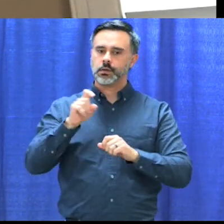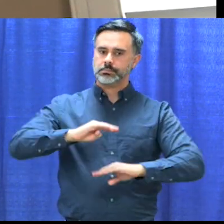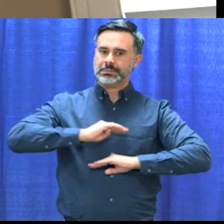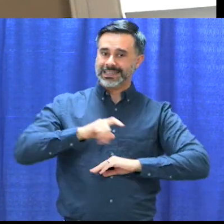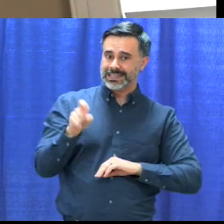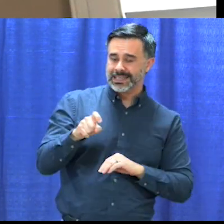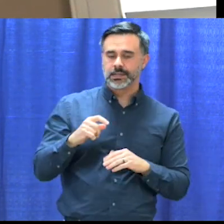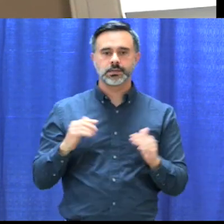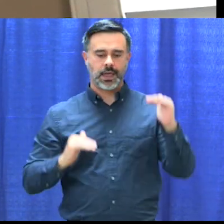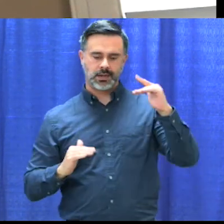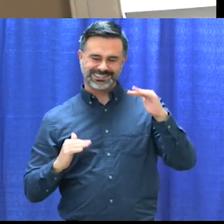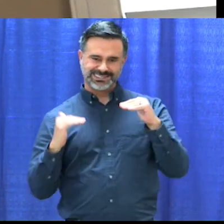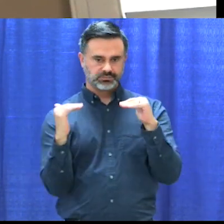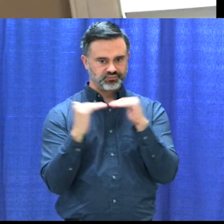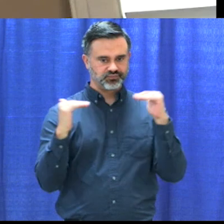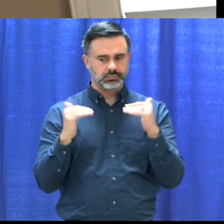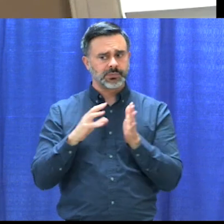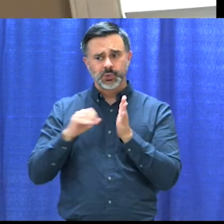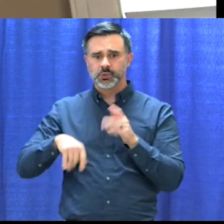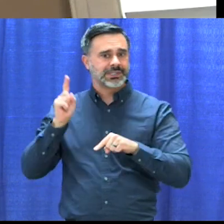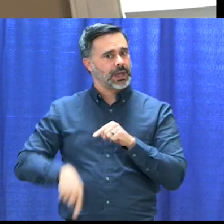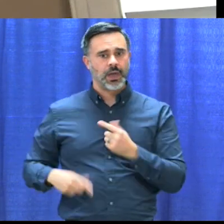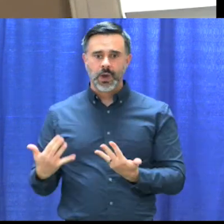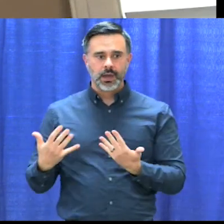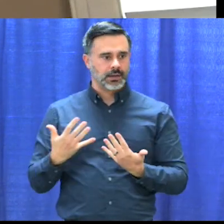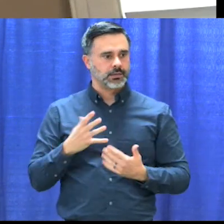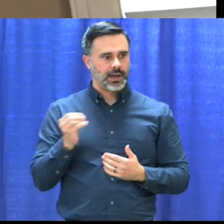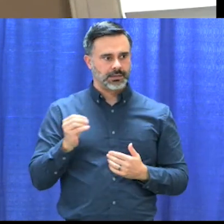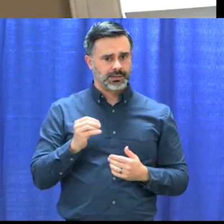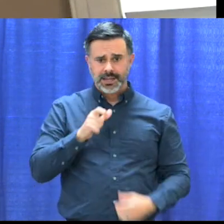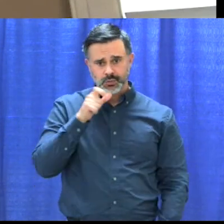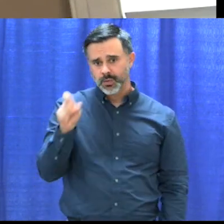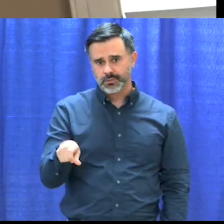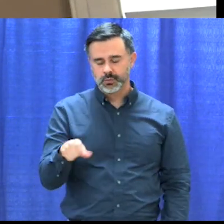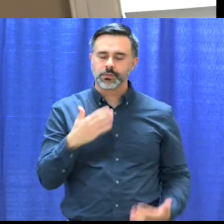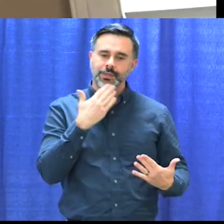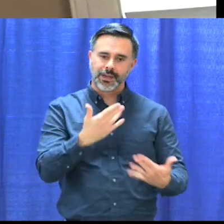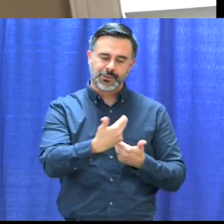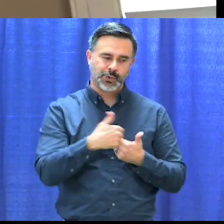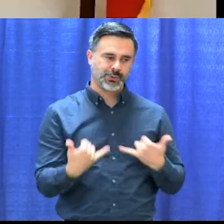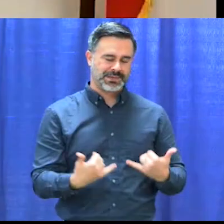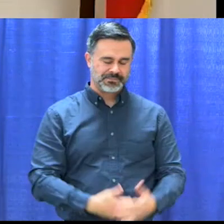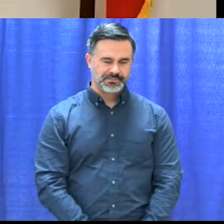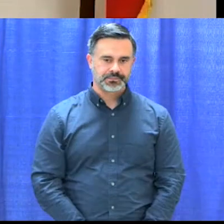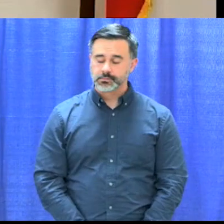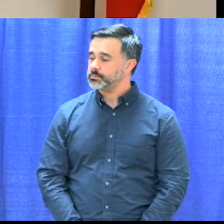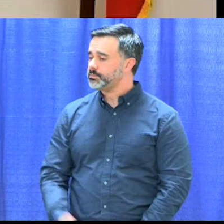Our students can't wait nor should they have to. Thank you so much for being with us today. [Thurmond speaking] Thank you Senator Leyva.